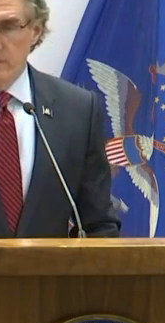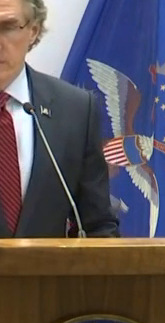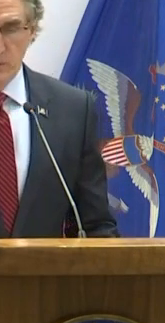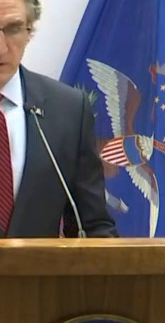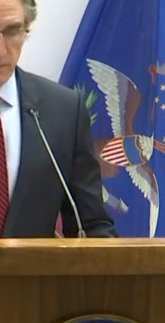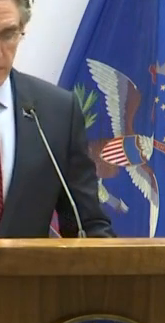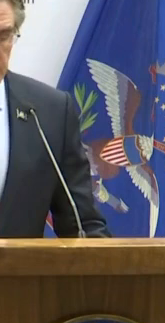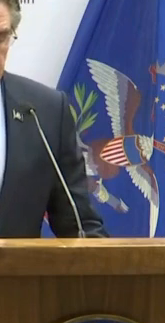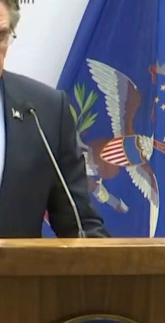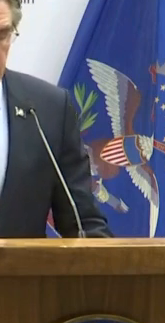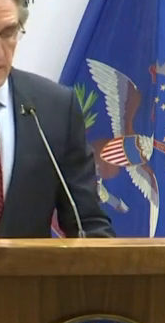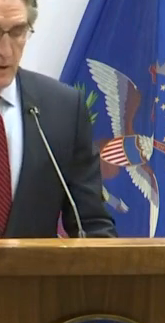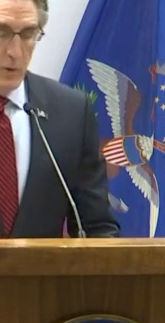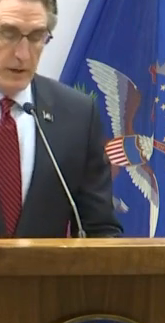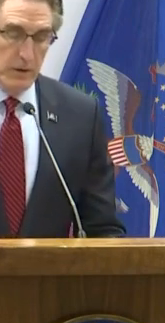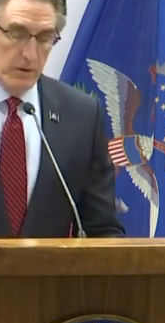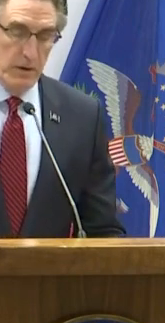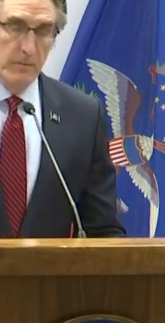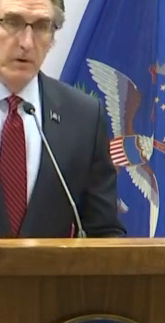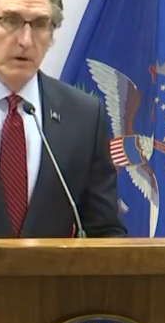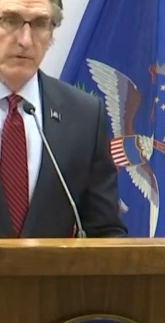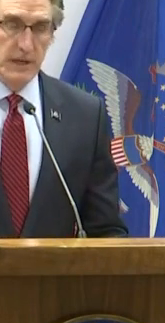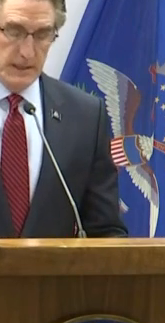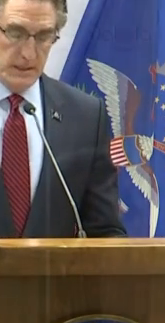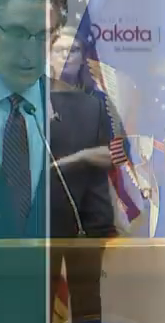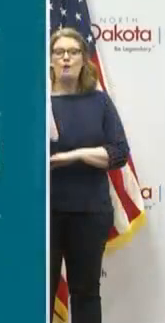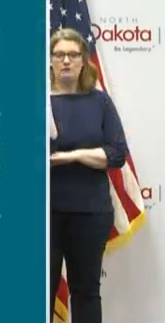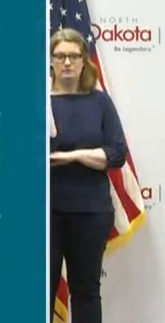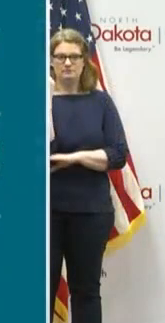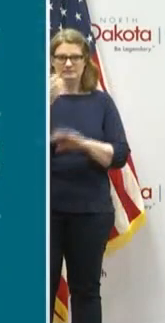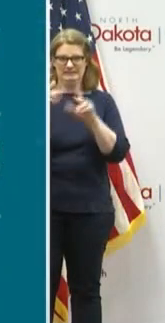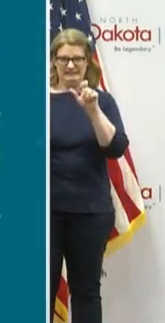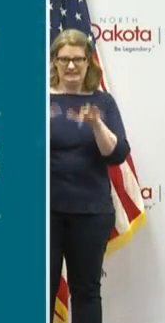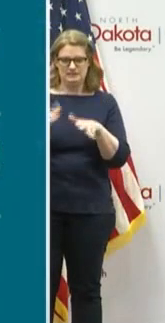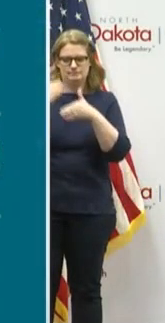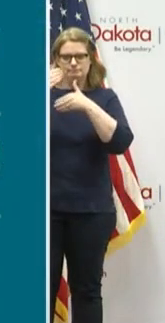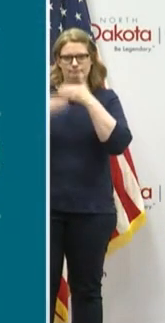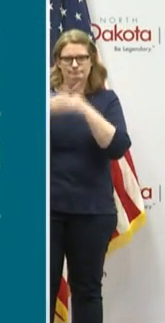WE HAVE A LOT OF GROUND TO COVER SO I'M GOING TO GET INTO THE NUMBERS AND WE HAVE GOOD